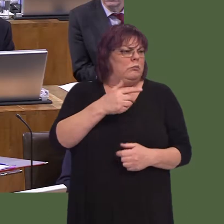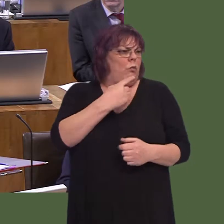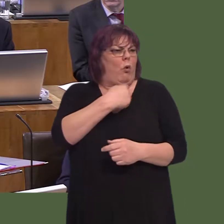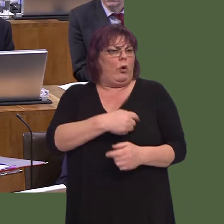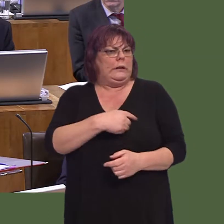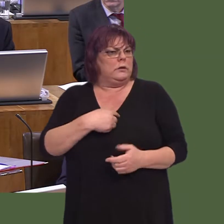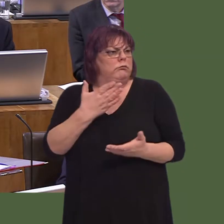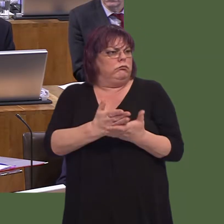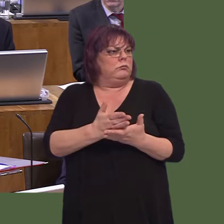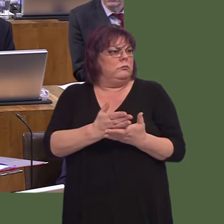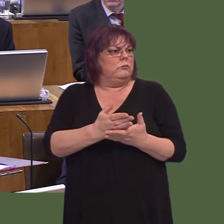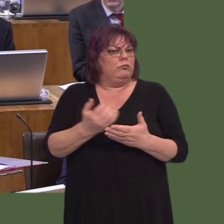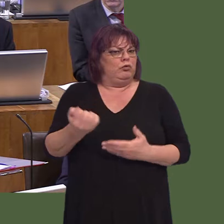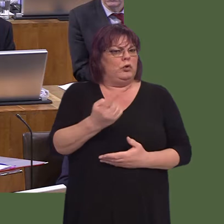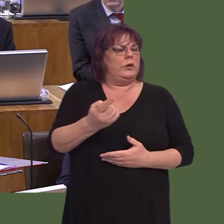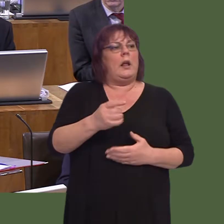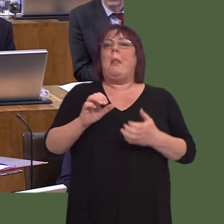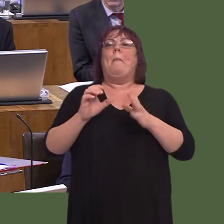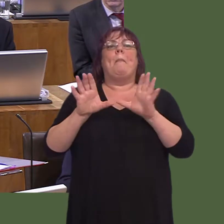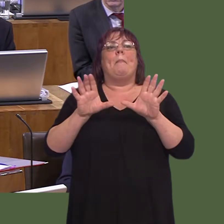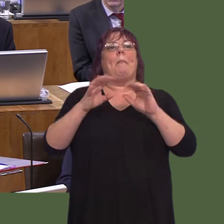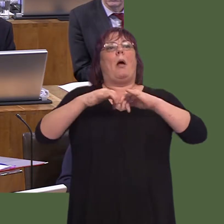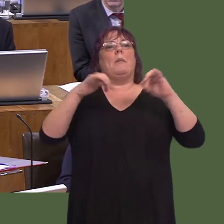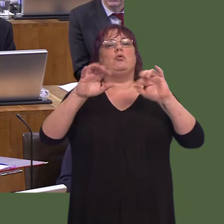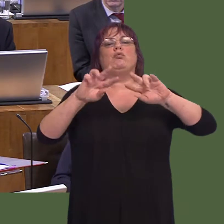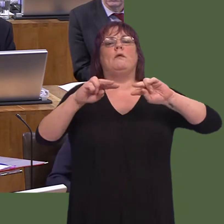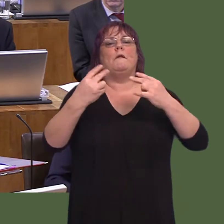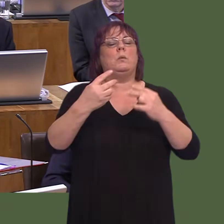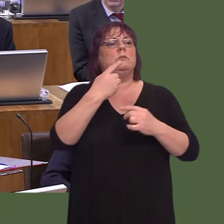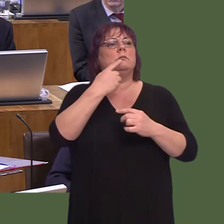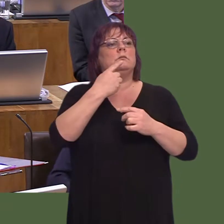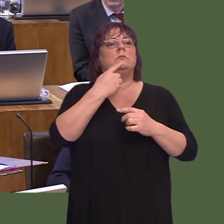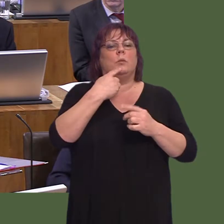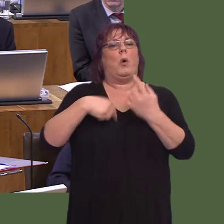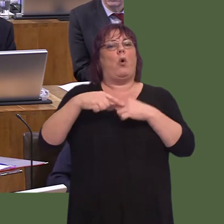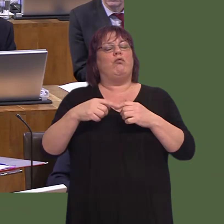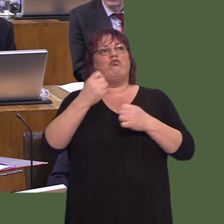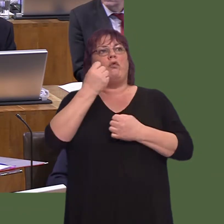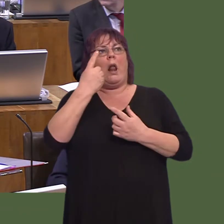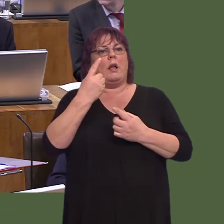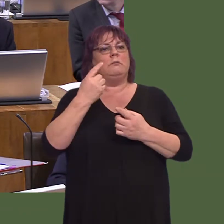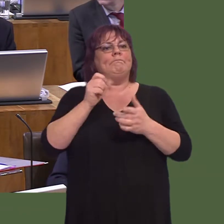The parliamentary review, which all parties that have signed up to, have said that there will be difficult decisions in the future. Now, as a Government, we have no view on this.